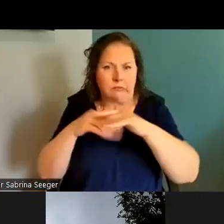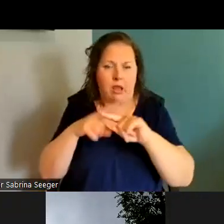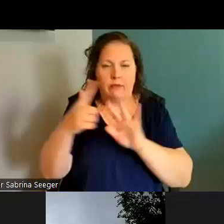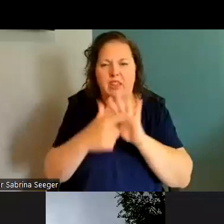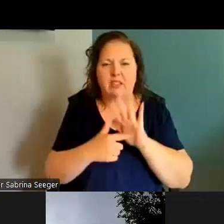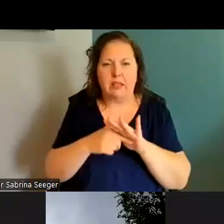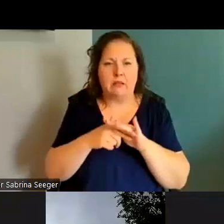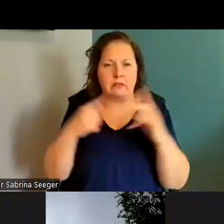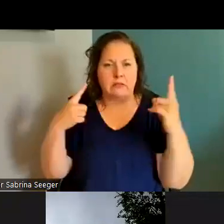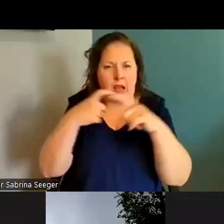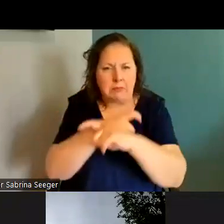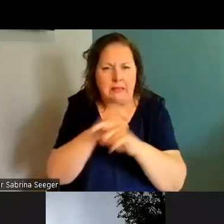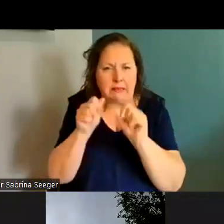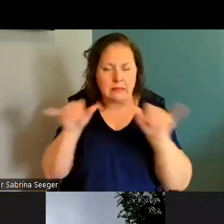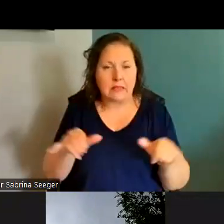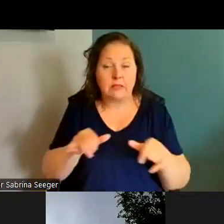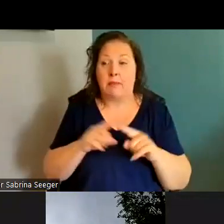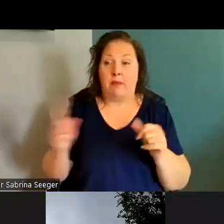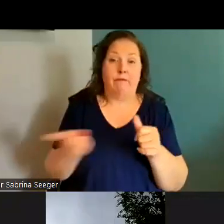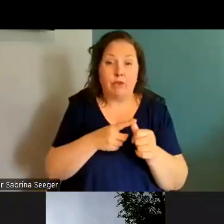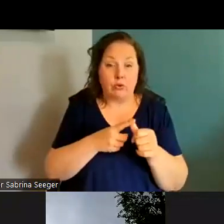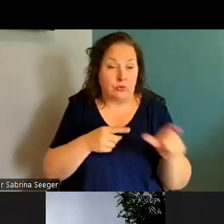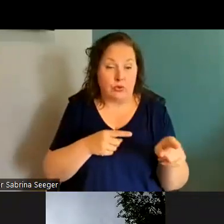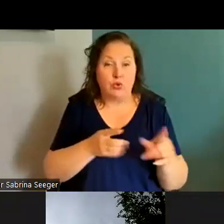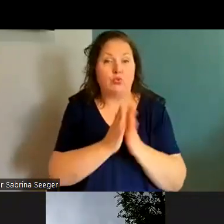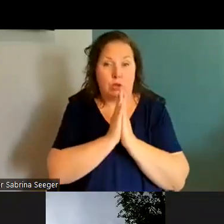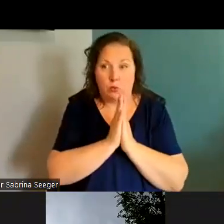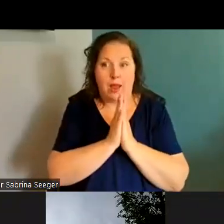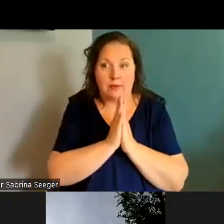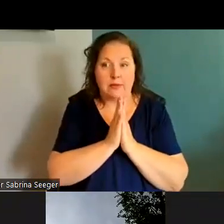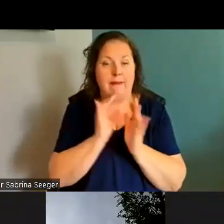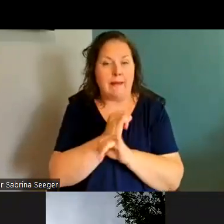layered. But if you could, the first thing you could do is request that independent evaluation,